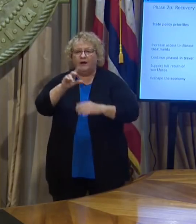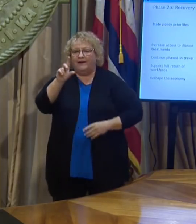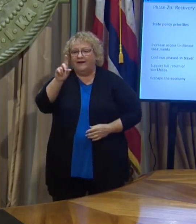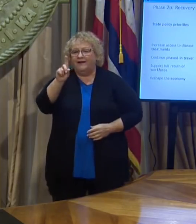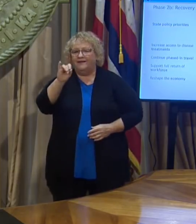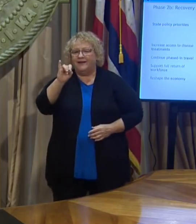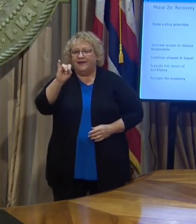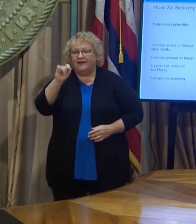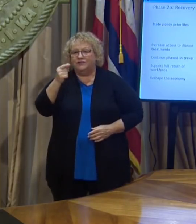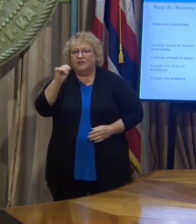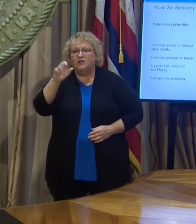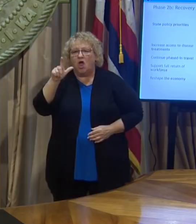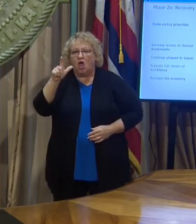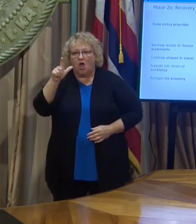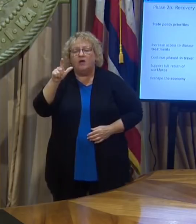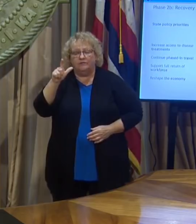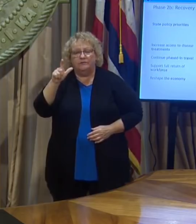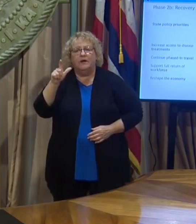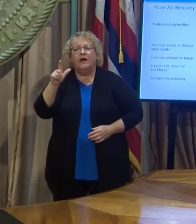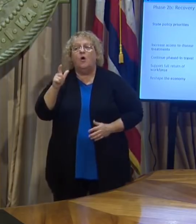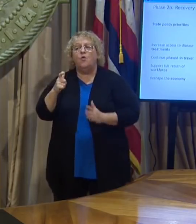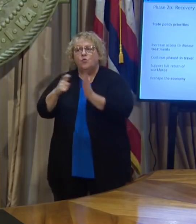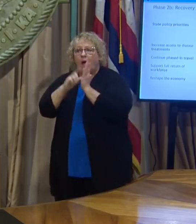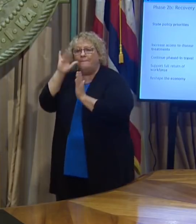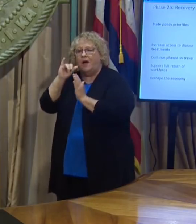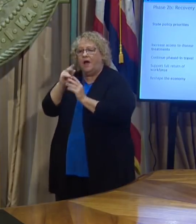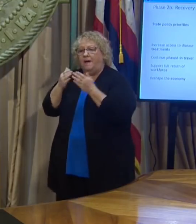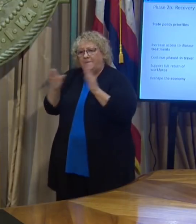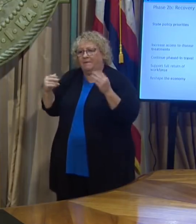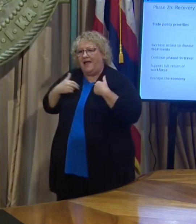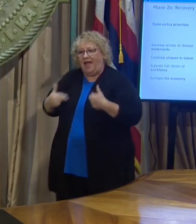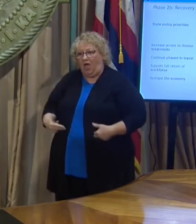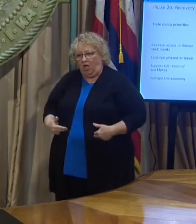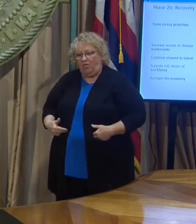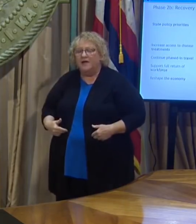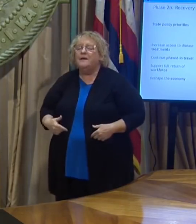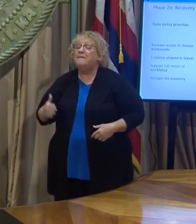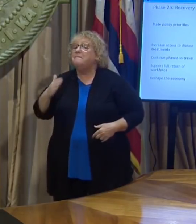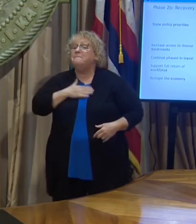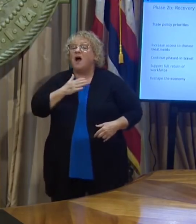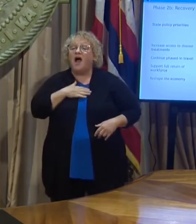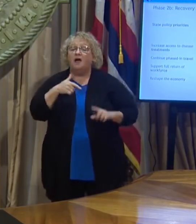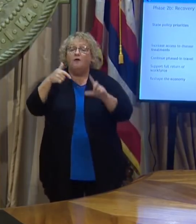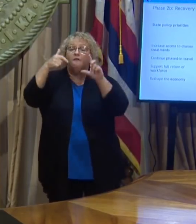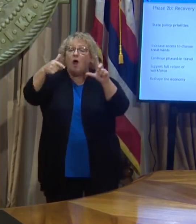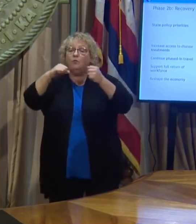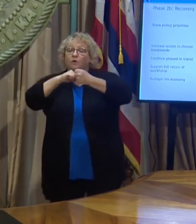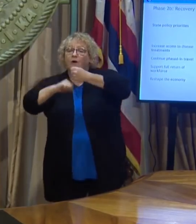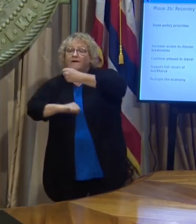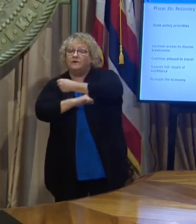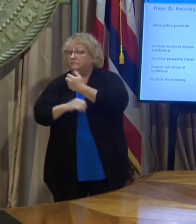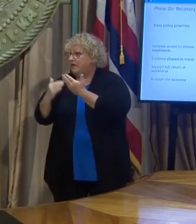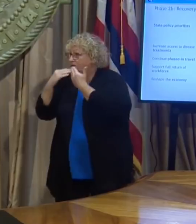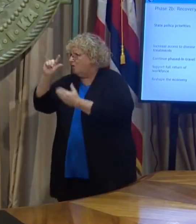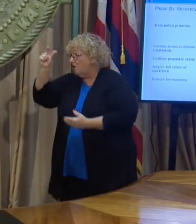HOPEFULLY IN PERSON BY THAT IT WILL BE AS REQUIRED BY THE PUBLIC HEALTH.